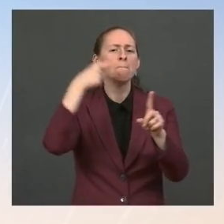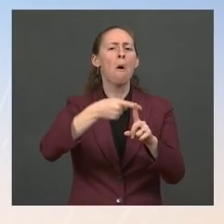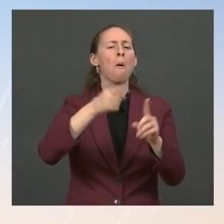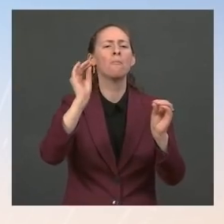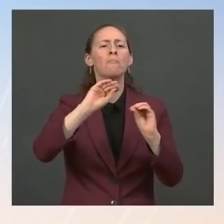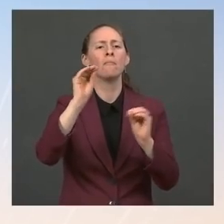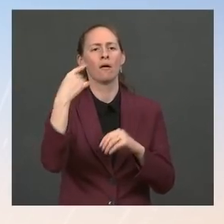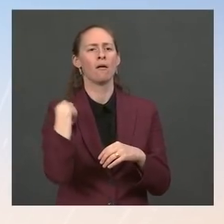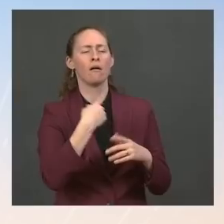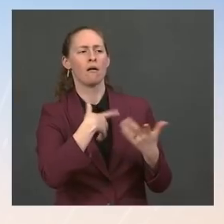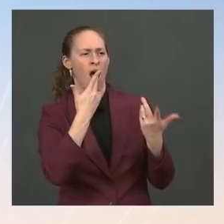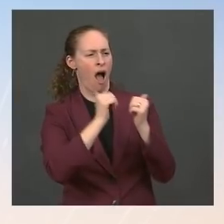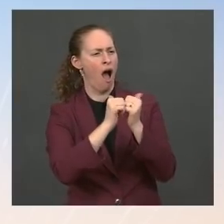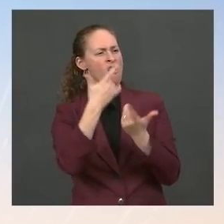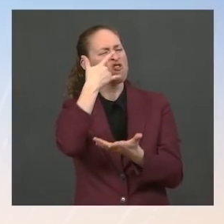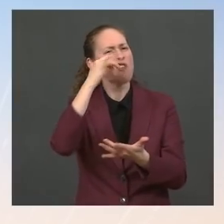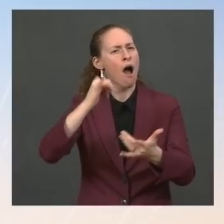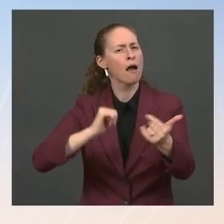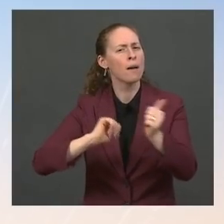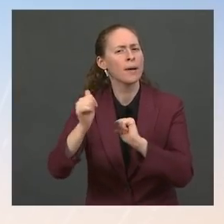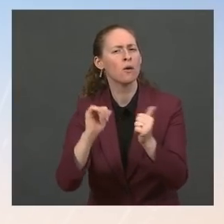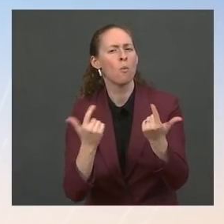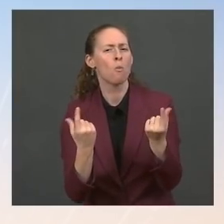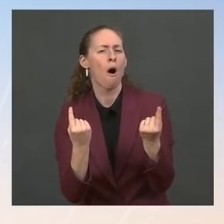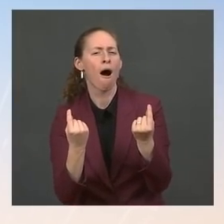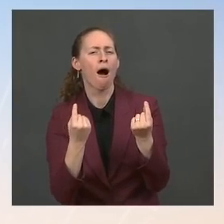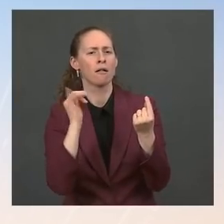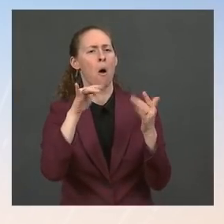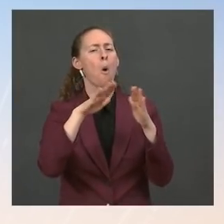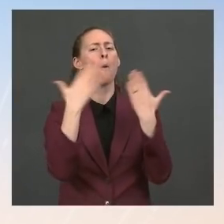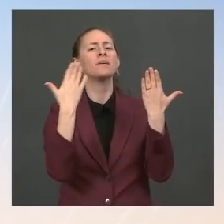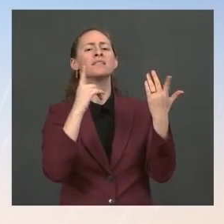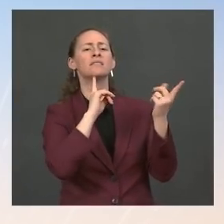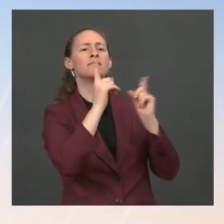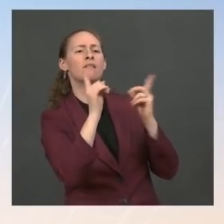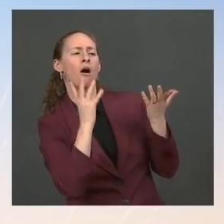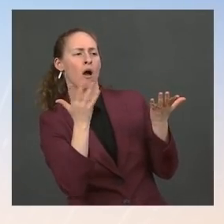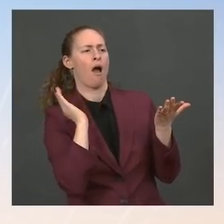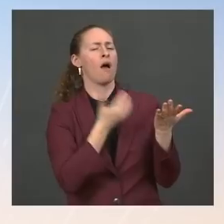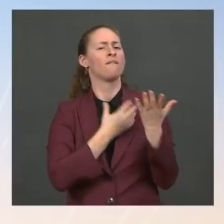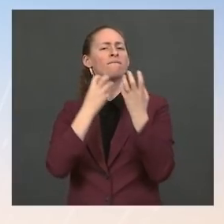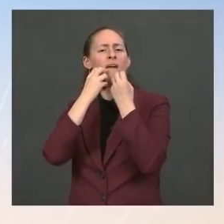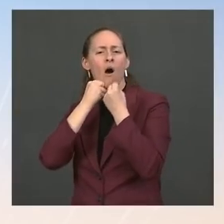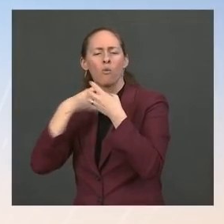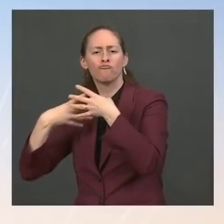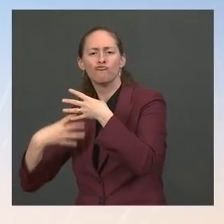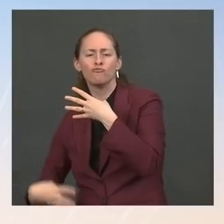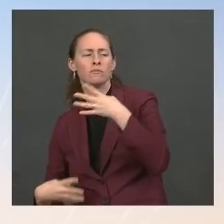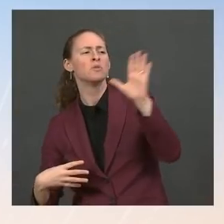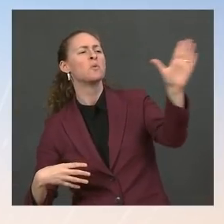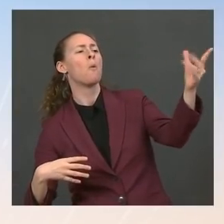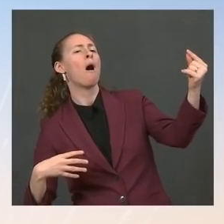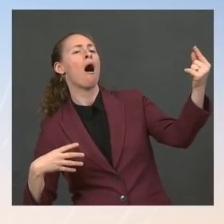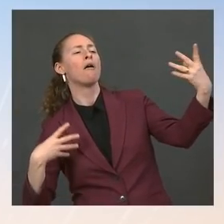which certainly will be part of the President's conversation -- and those of our allies and partners, and also discuss areas where we can work together.